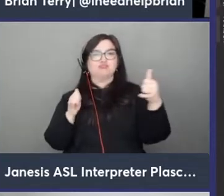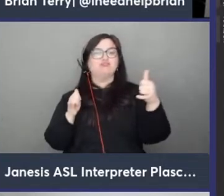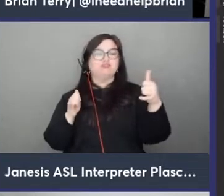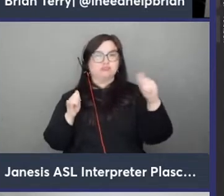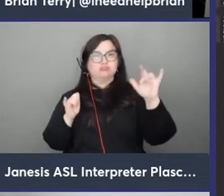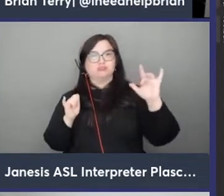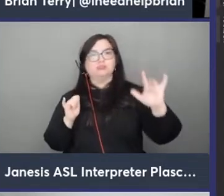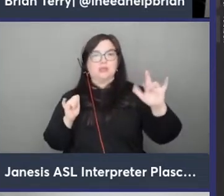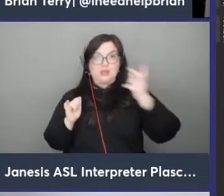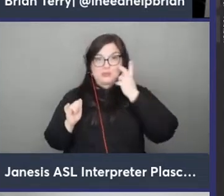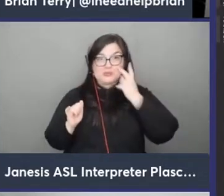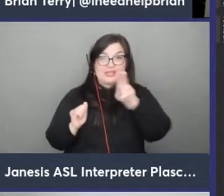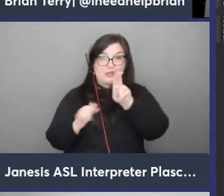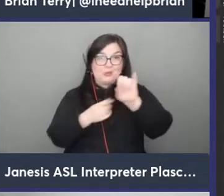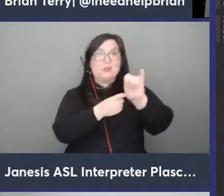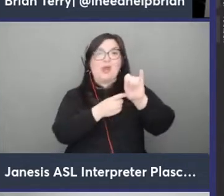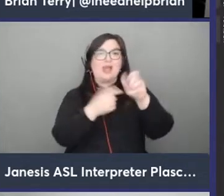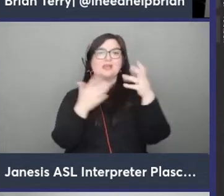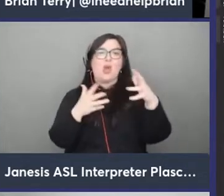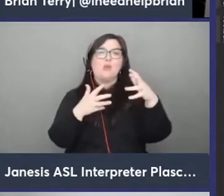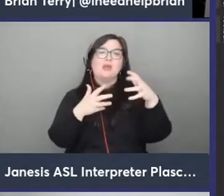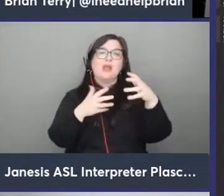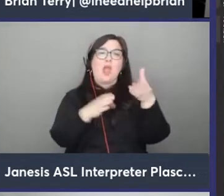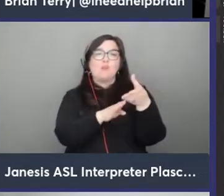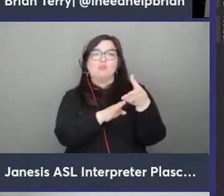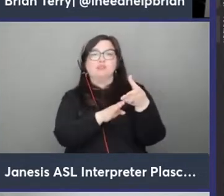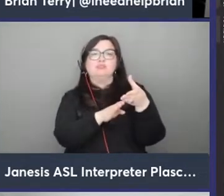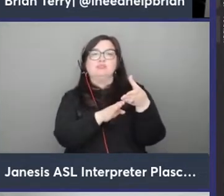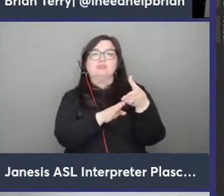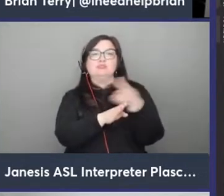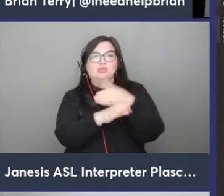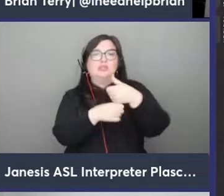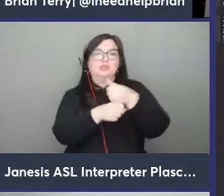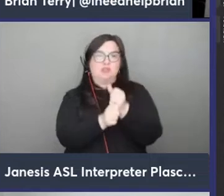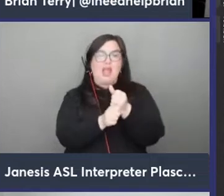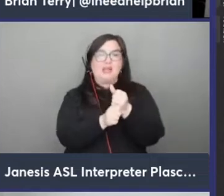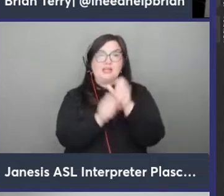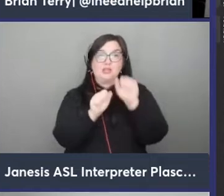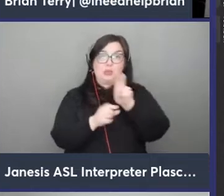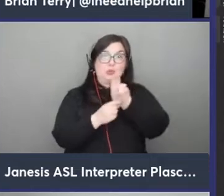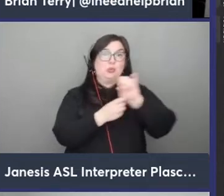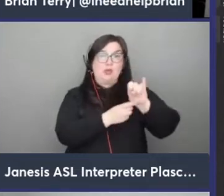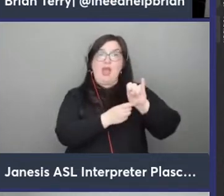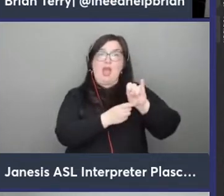the UIs pre-created for you. So you can actually take these UIs and use them within the game.